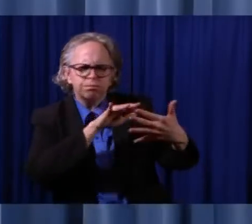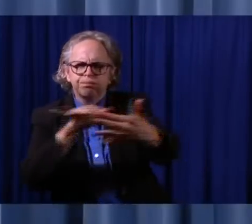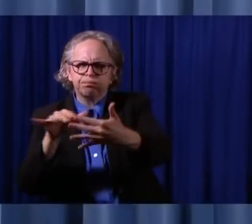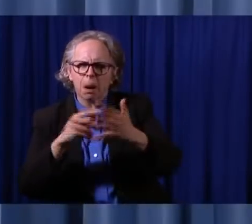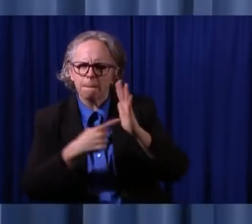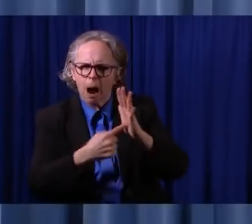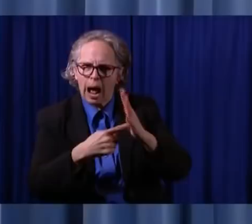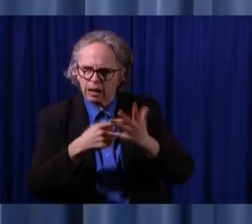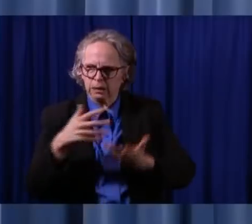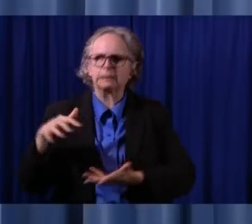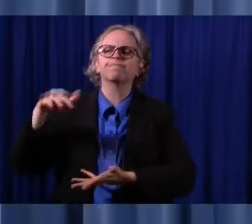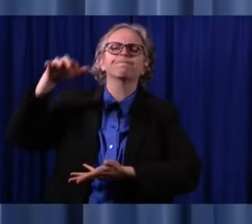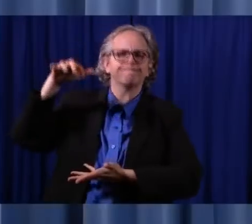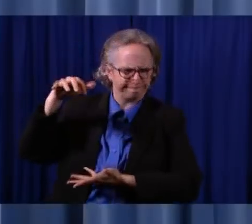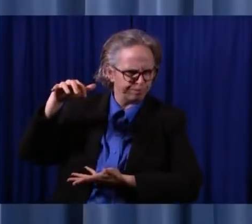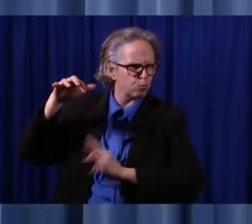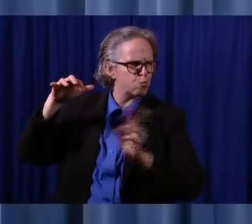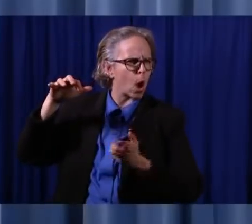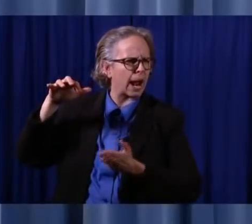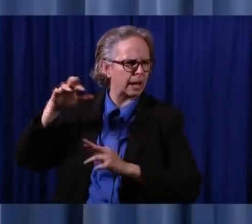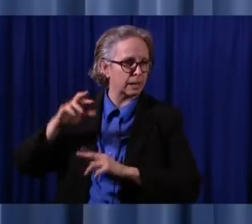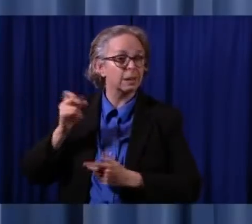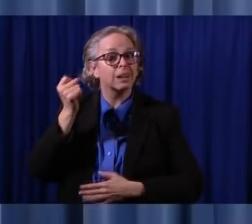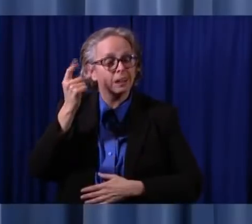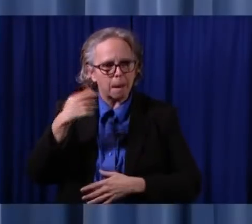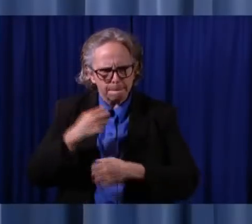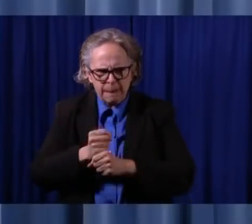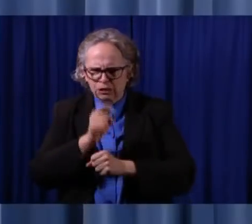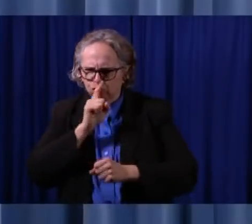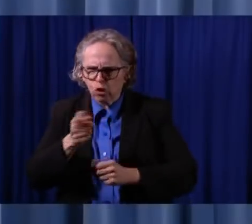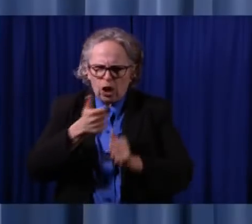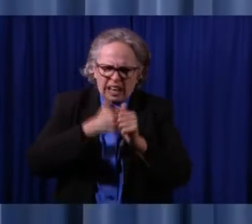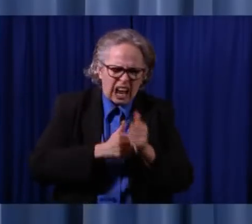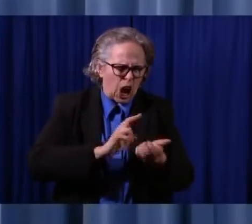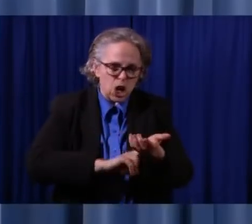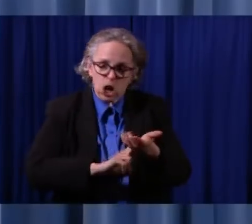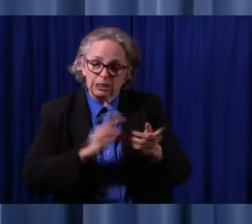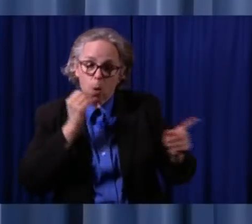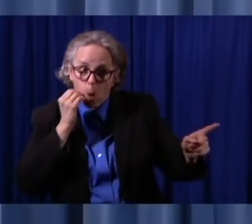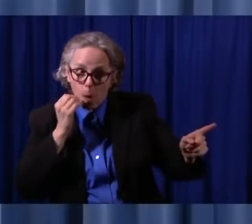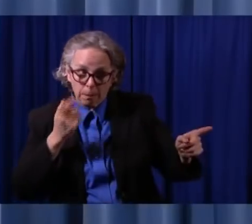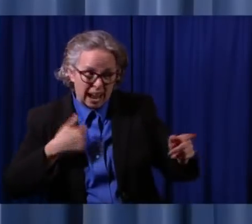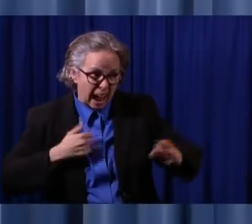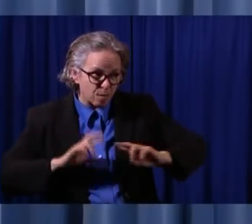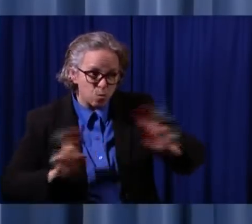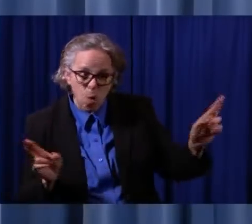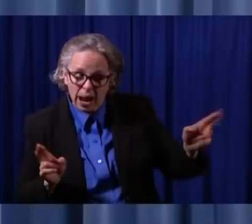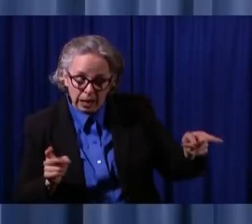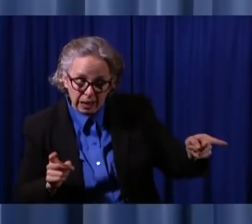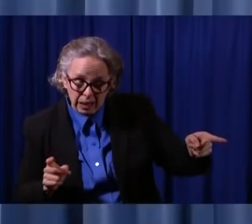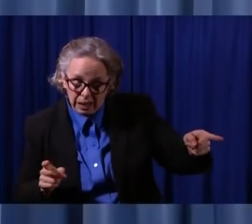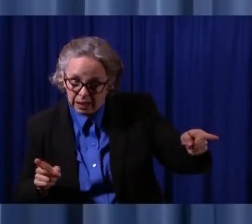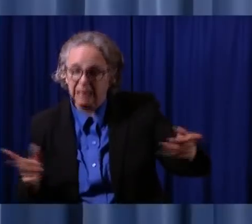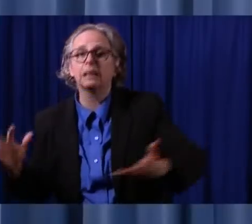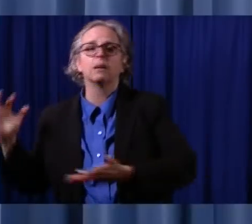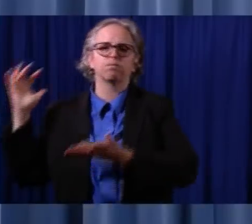HOSPITAL PPE, THEY ARE ALSO BUILDING PPE BASED OFF OF SEVERAL CALCULATIONS, INCLUDING THE STATE'S MODELS, OHIO NURSING HOMES, AS WELL AS